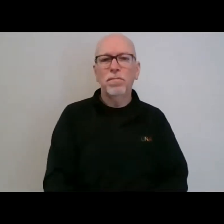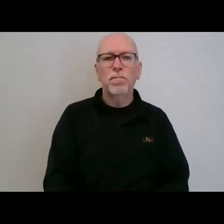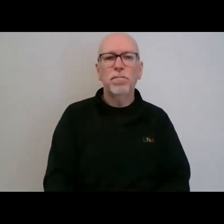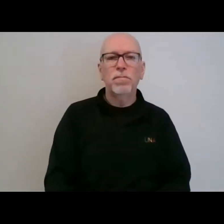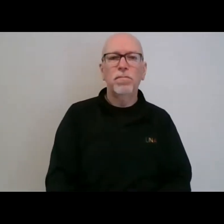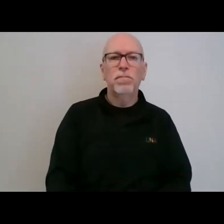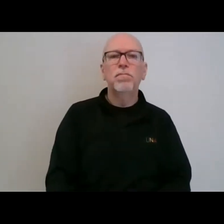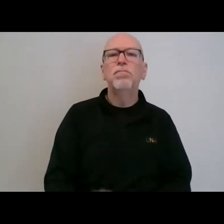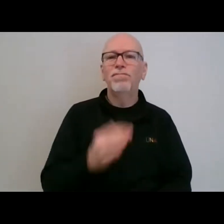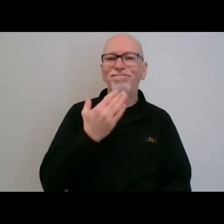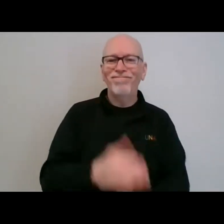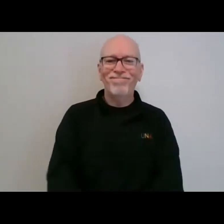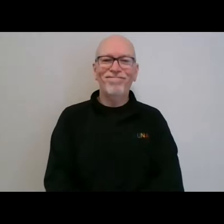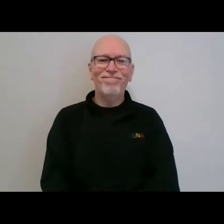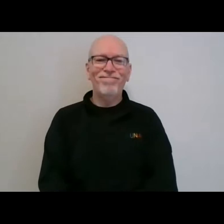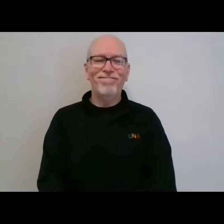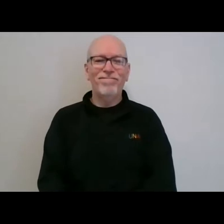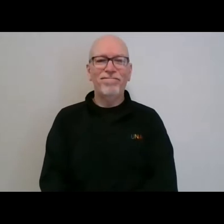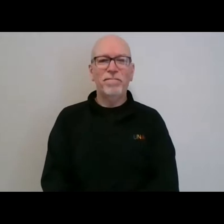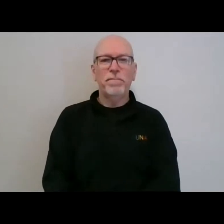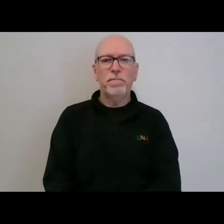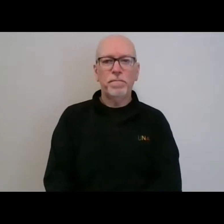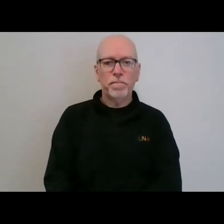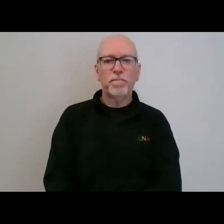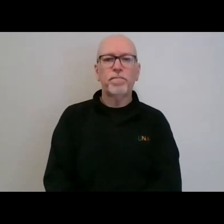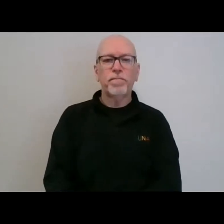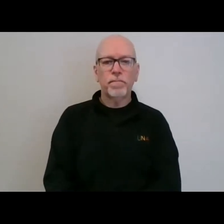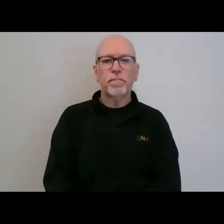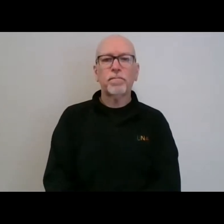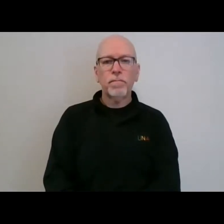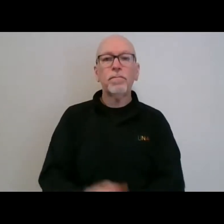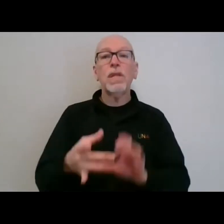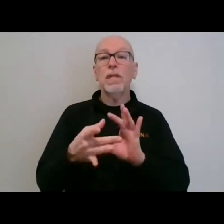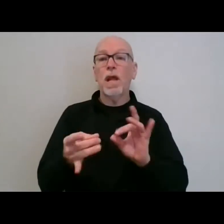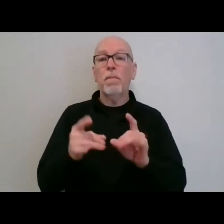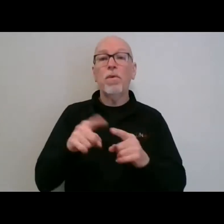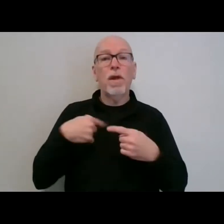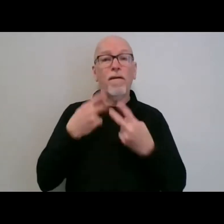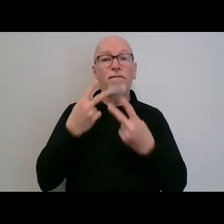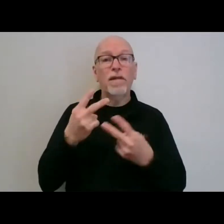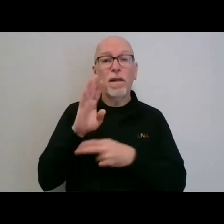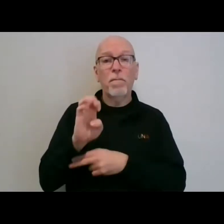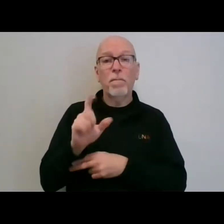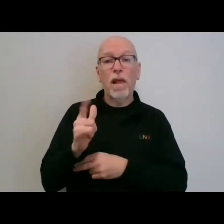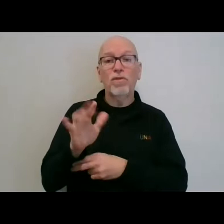Thank you. We have a comment, when visiting Belgium using Google Translate with the camera